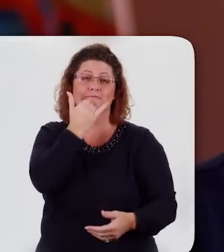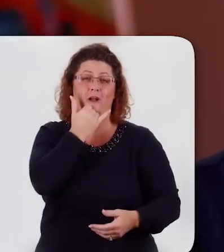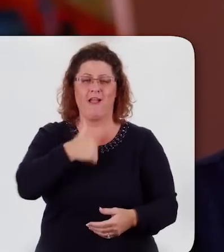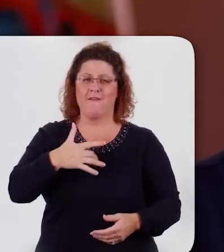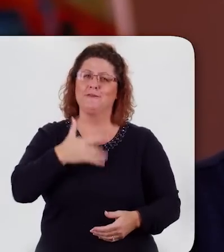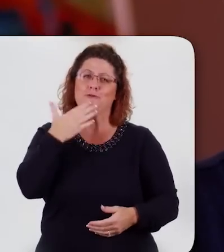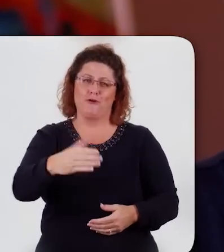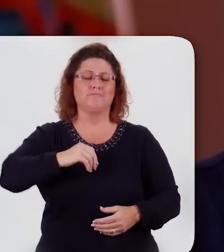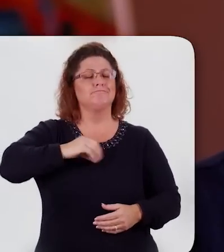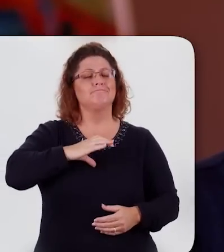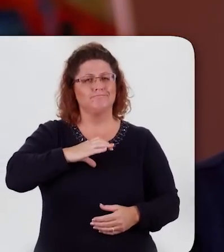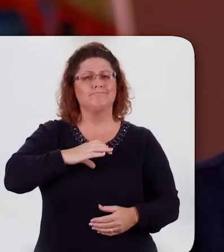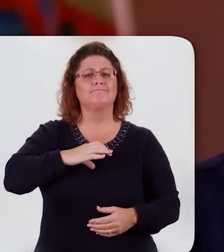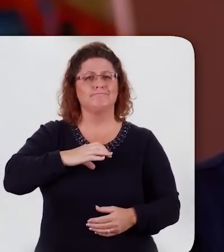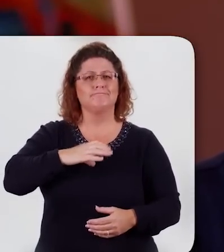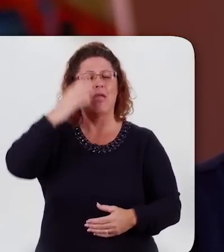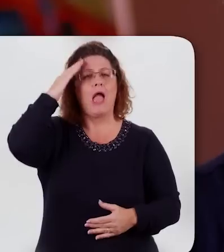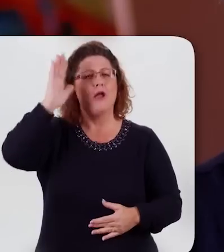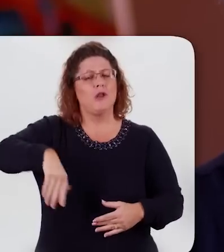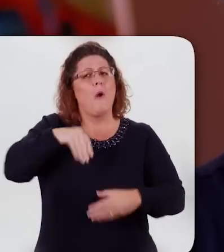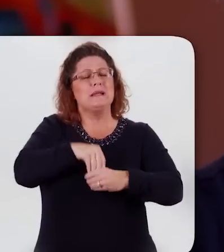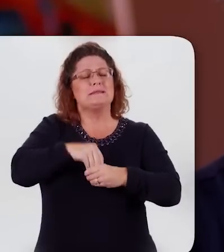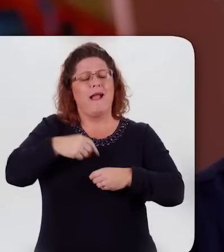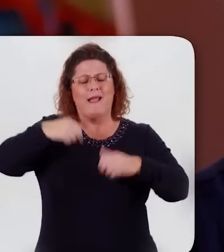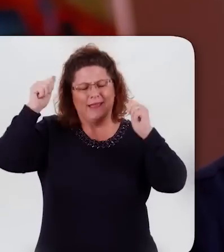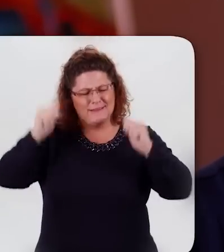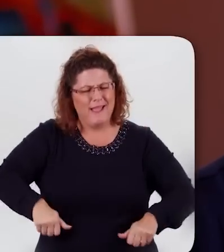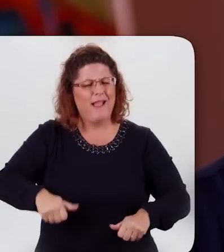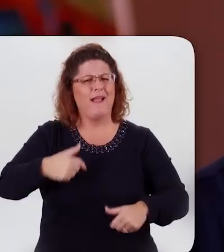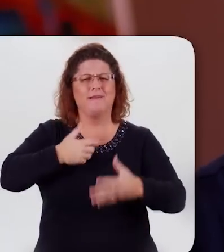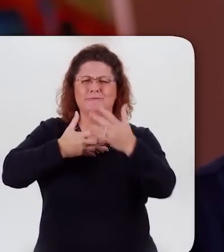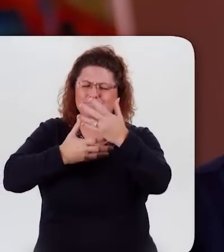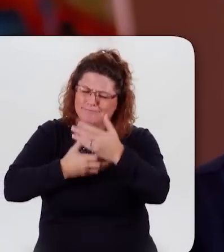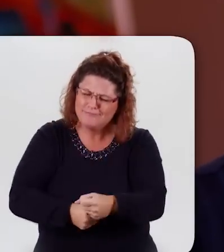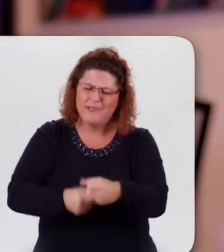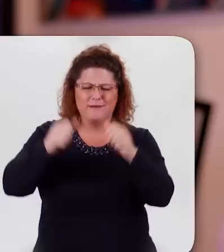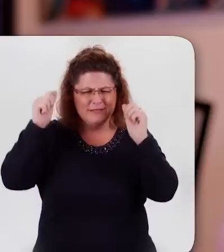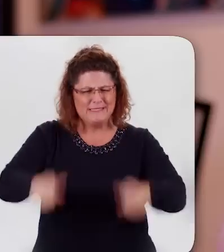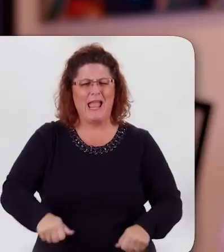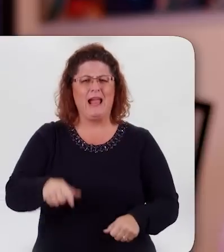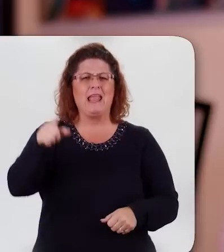just because I knew within myself that I could do it. I had the self-confidence and the fact that they doubted me,